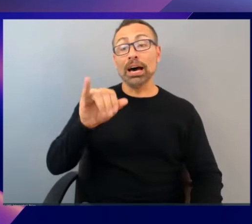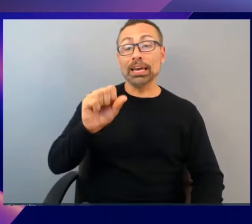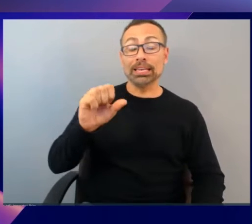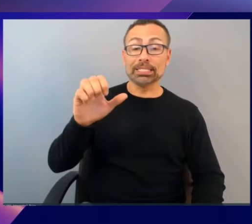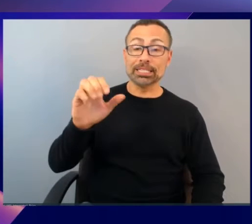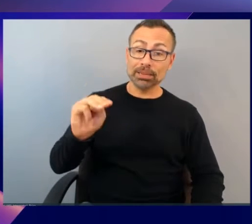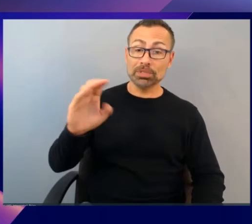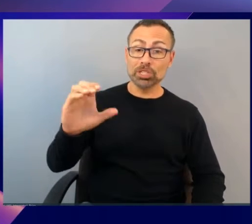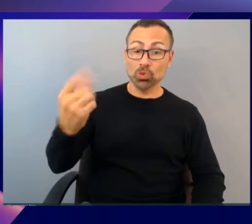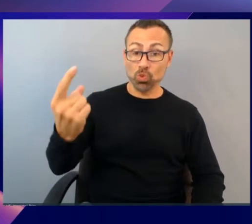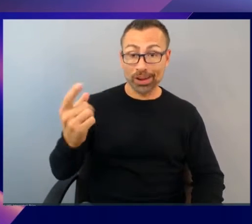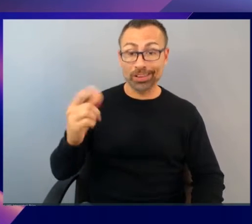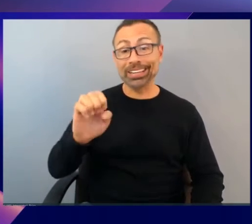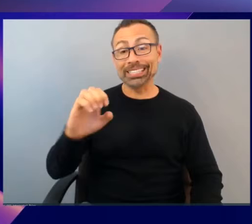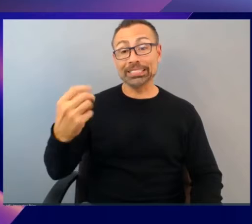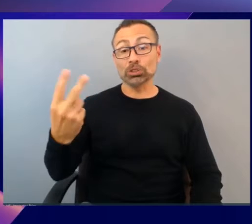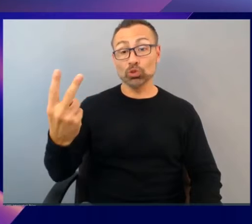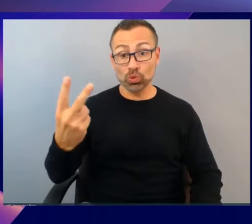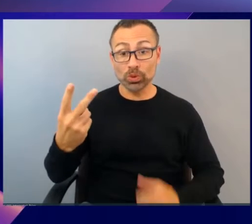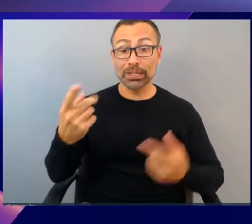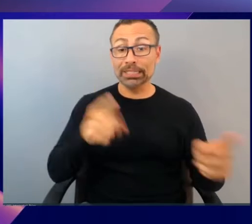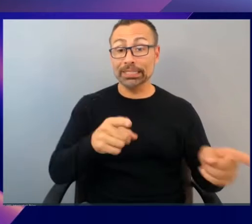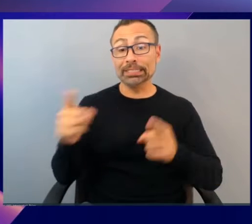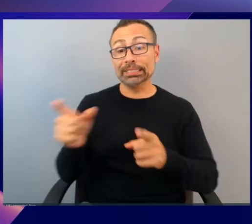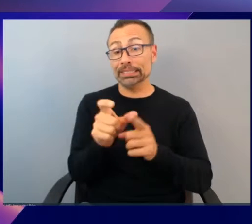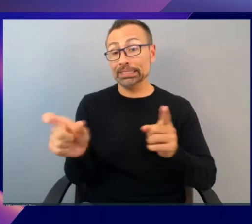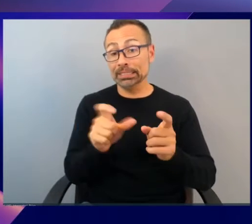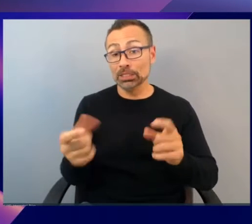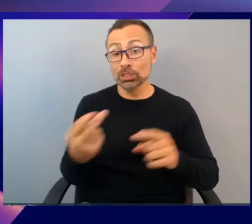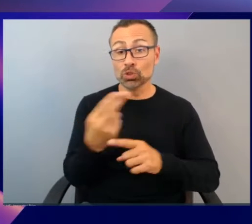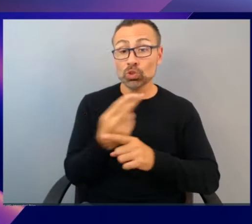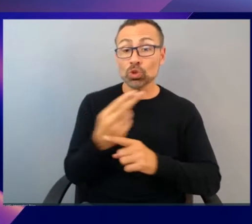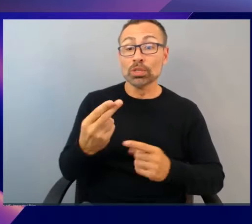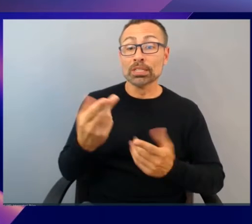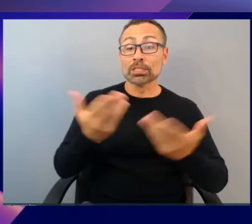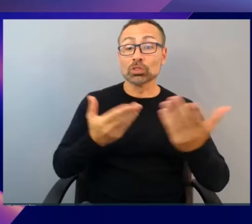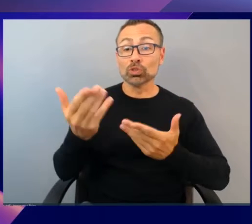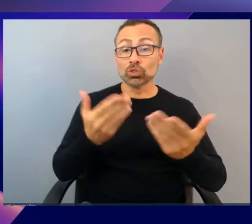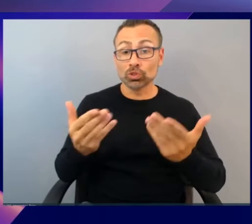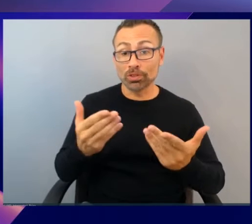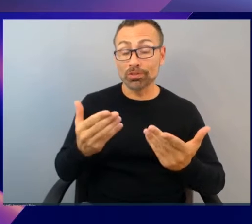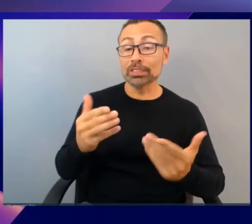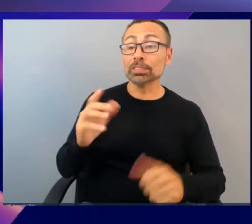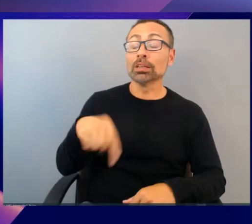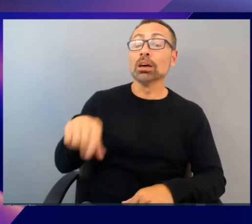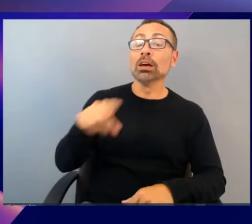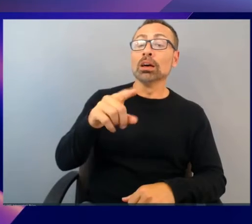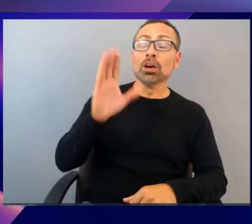specifically using server-side request forgery. And we'll take a look at some of the tools we use on a daily basis